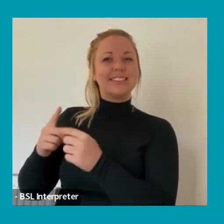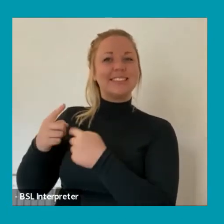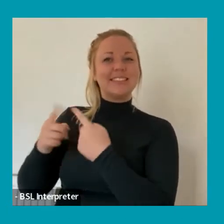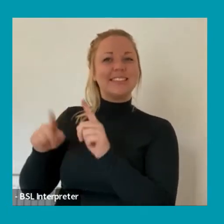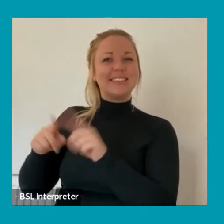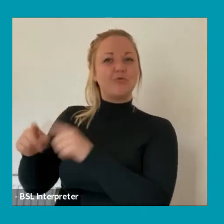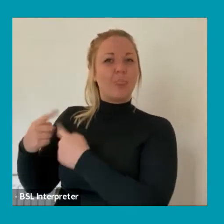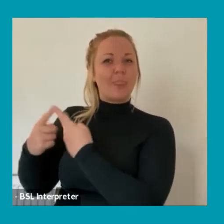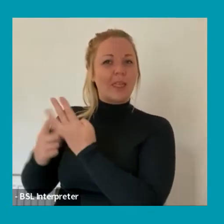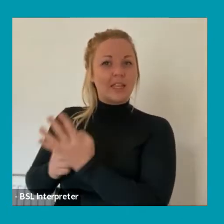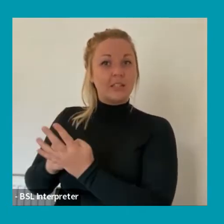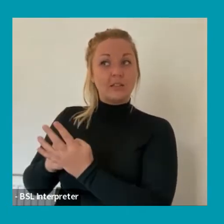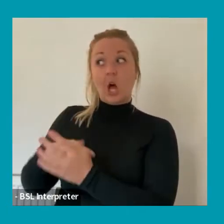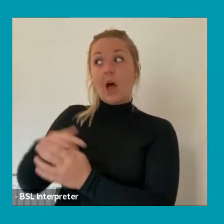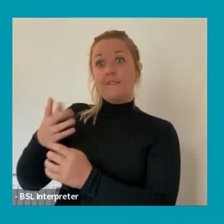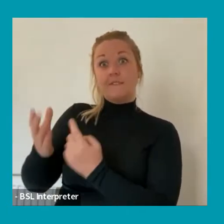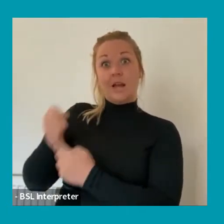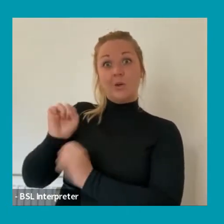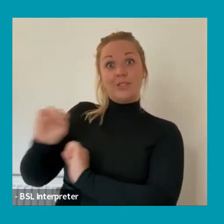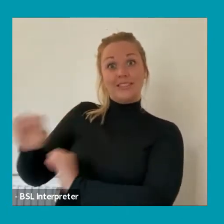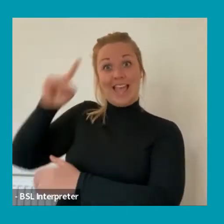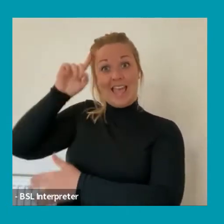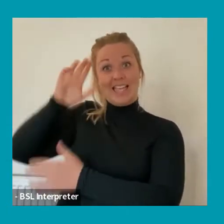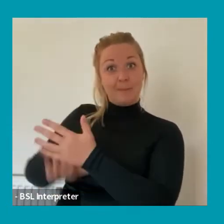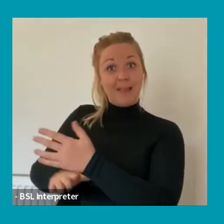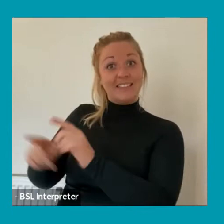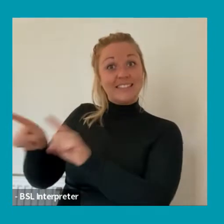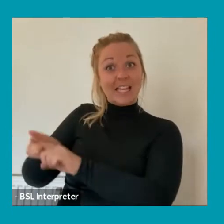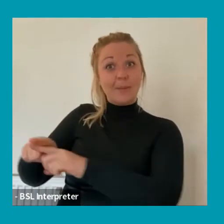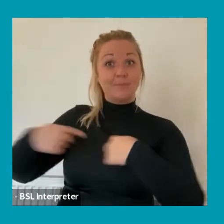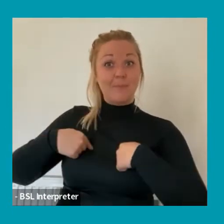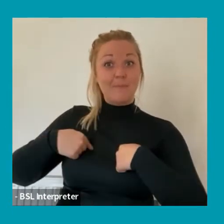Yeah T wasn't personal Although, sometimes it can feel that way.